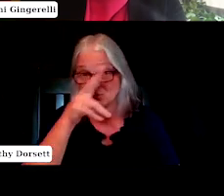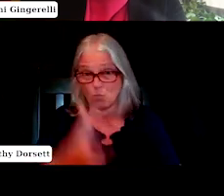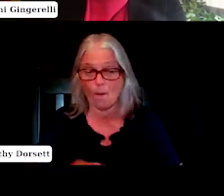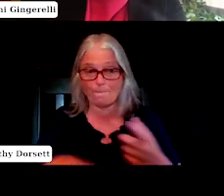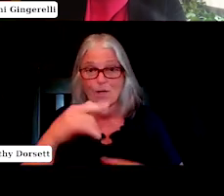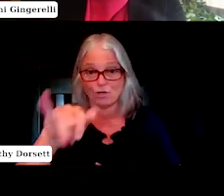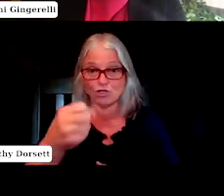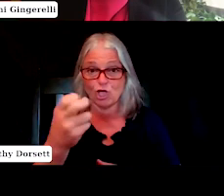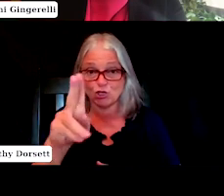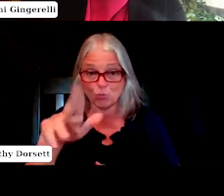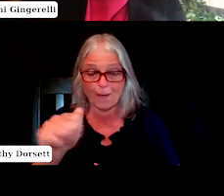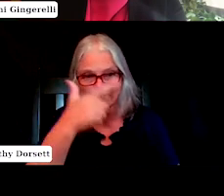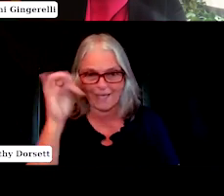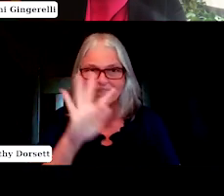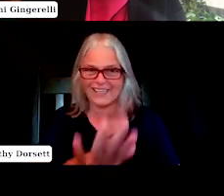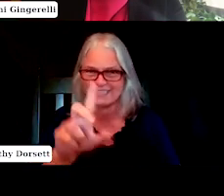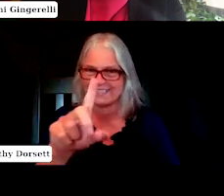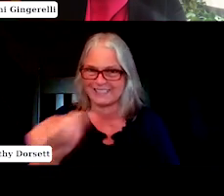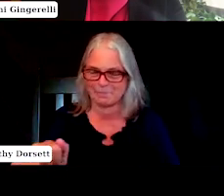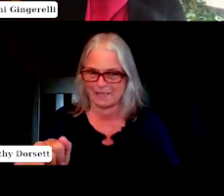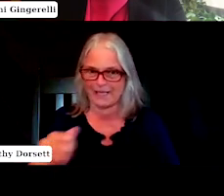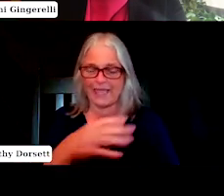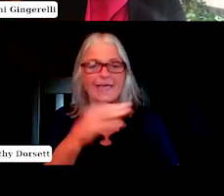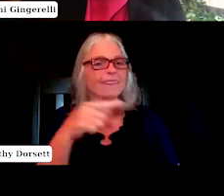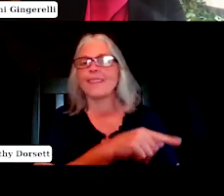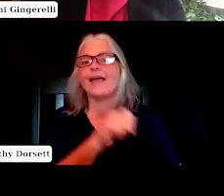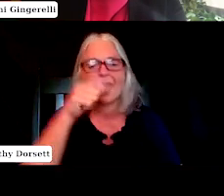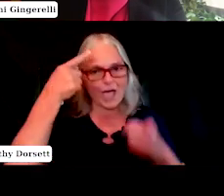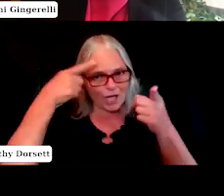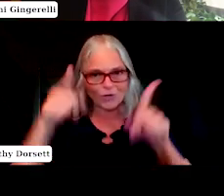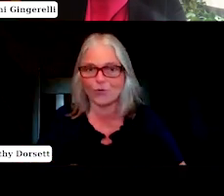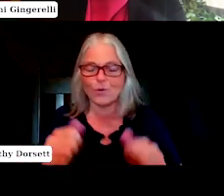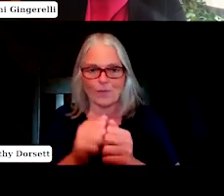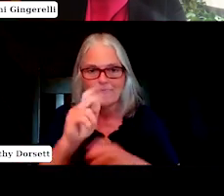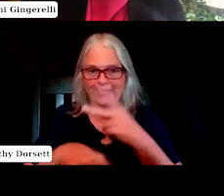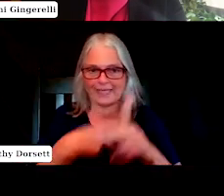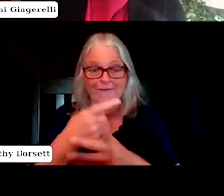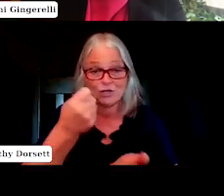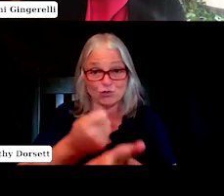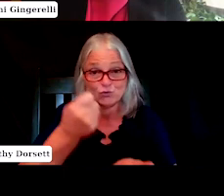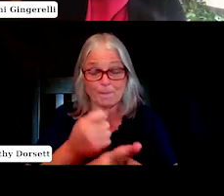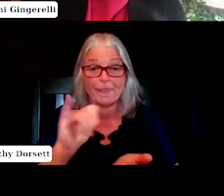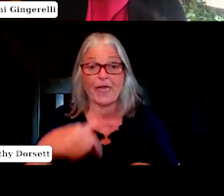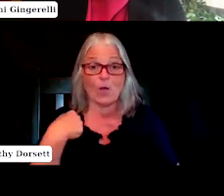Because of his disability. They didn't agree with the type of treatments that we were